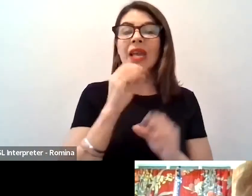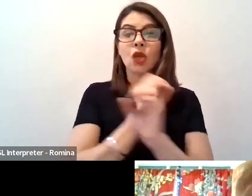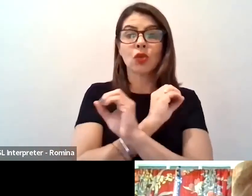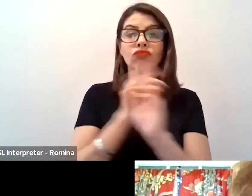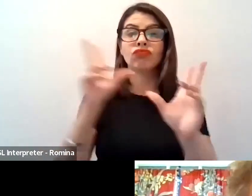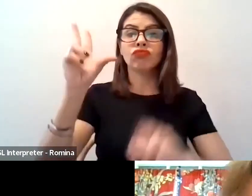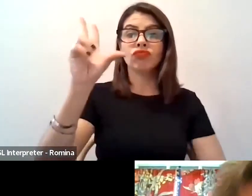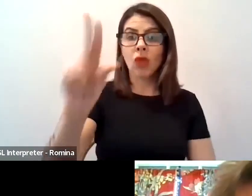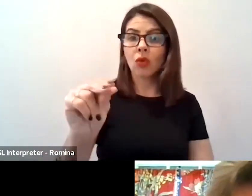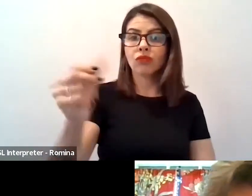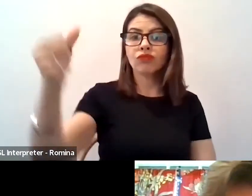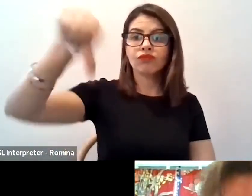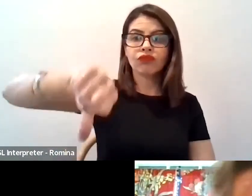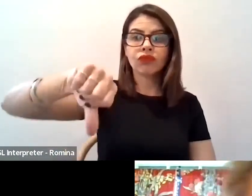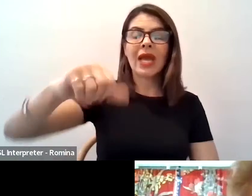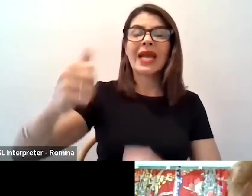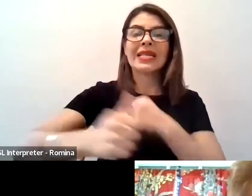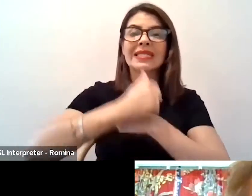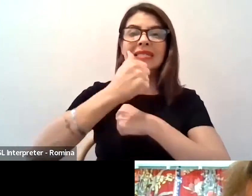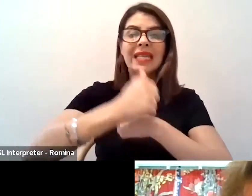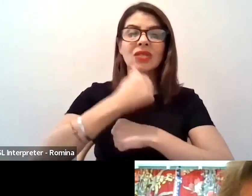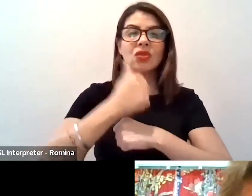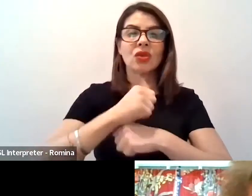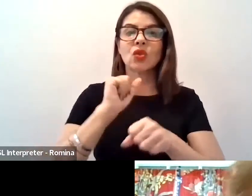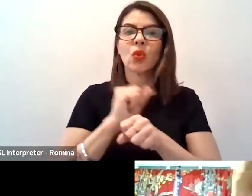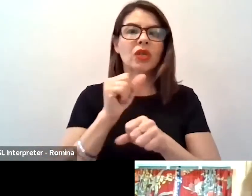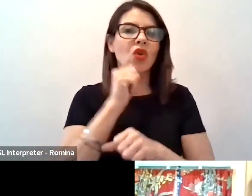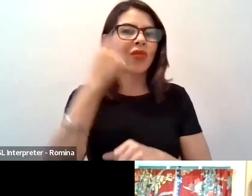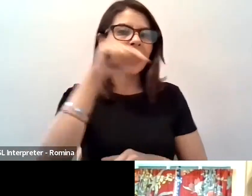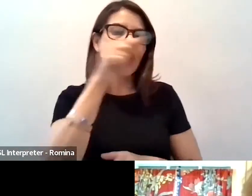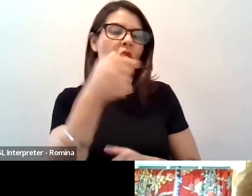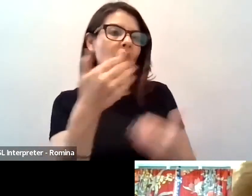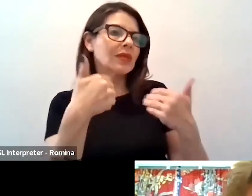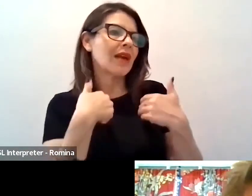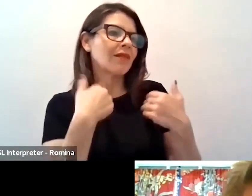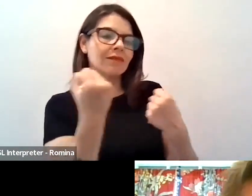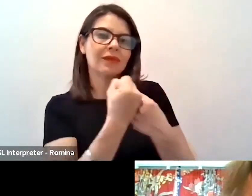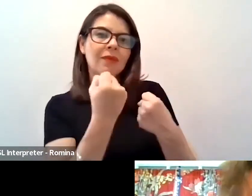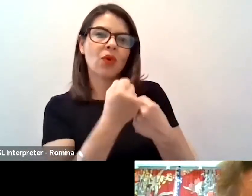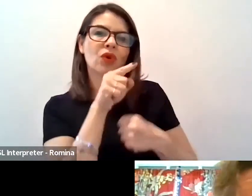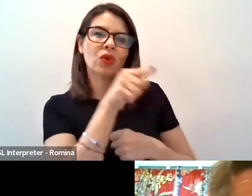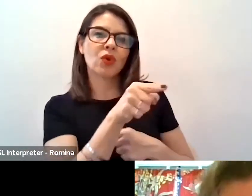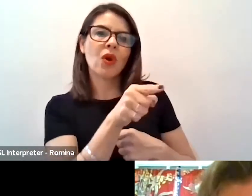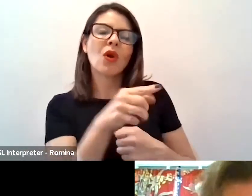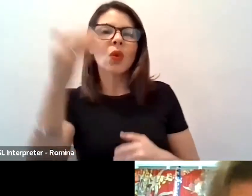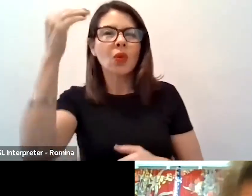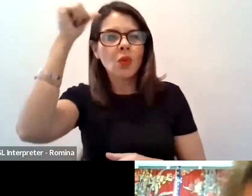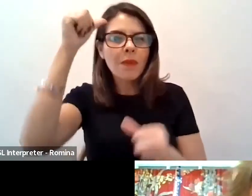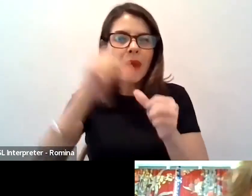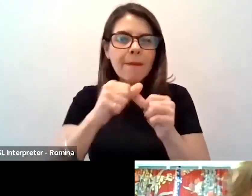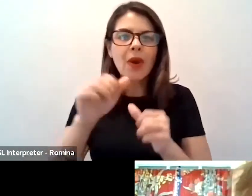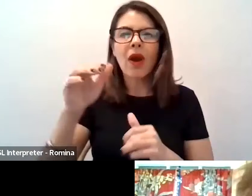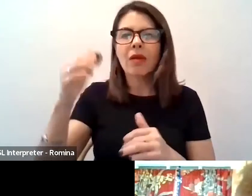Never take your safety for granted. Don't think they always have your back that they got this covered. Be aware, be alert, the comp